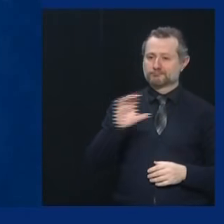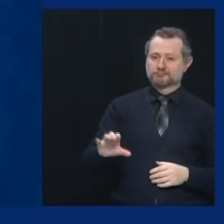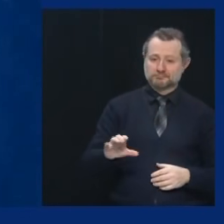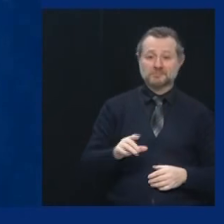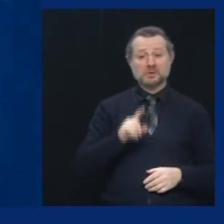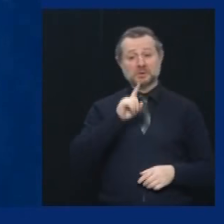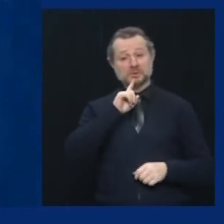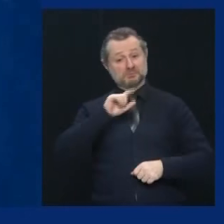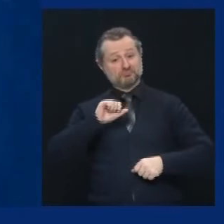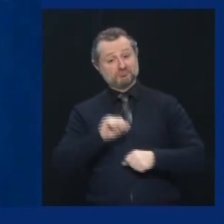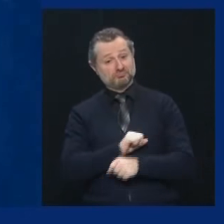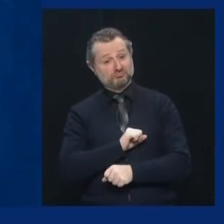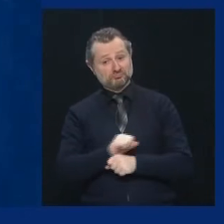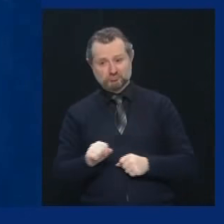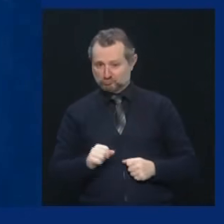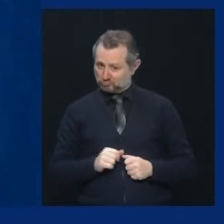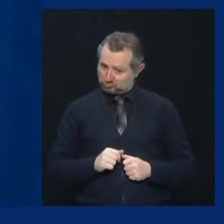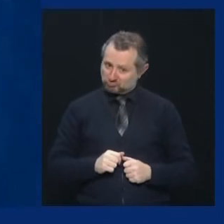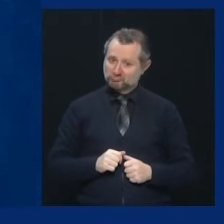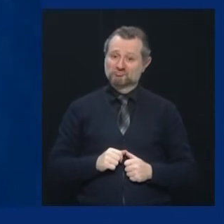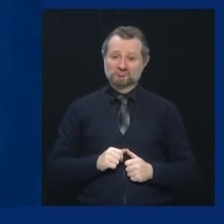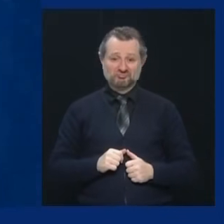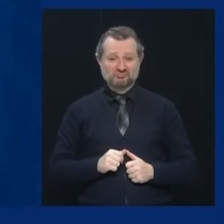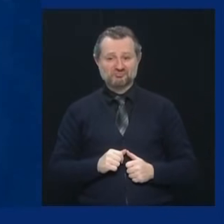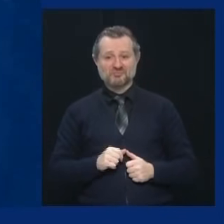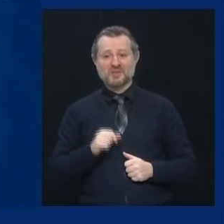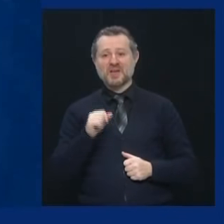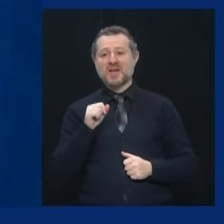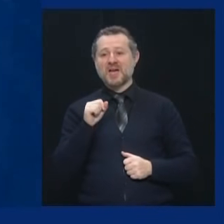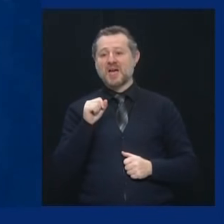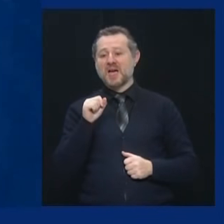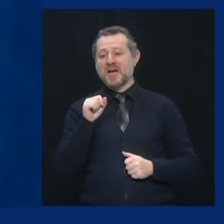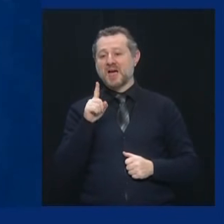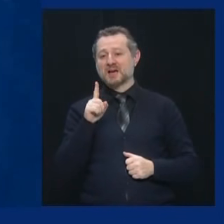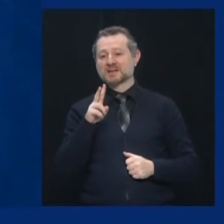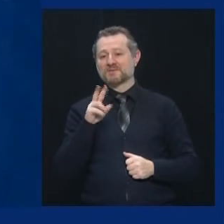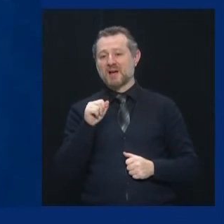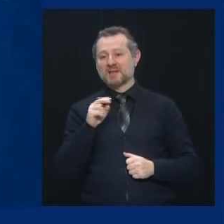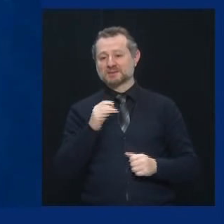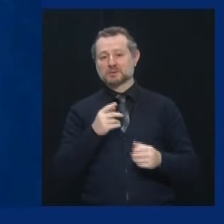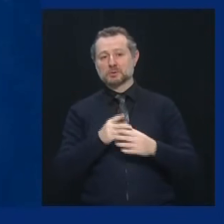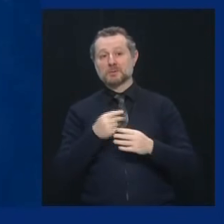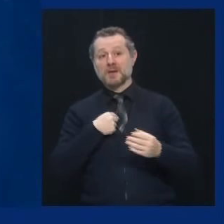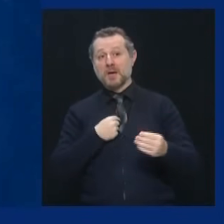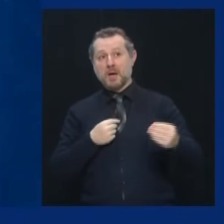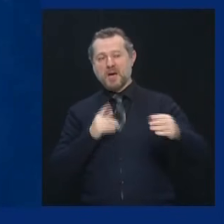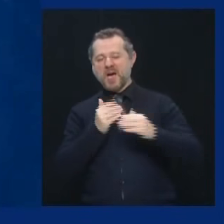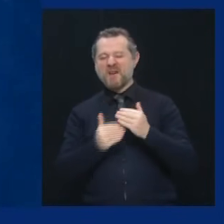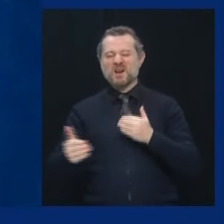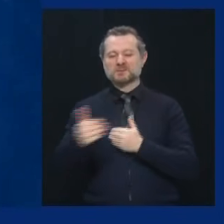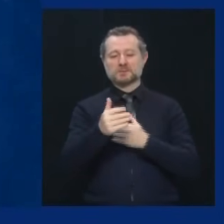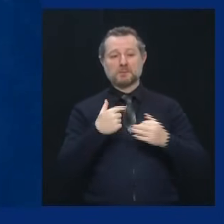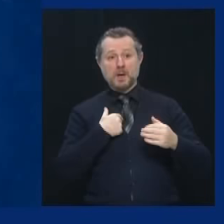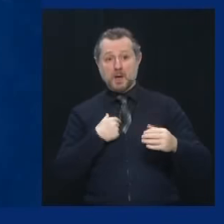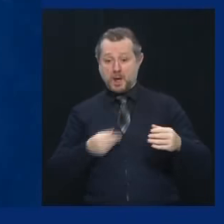WHICH IS SIGNIFICANTLY HIGHER